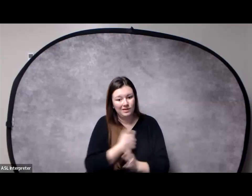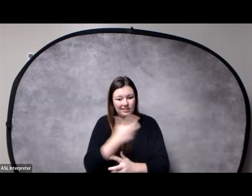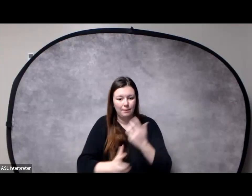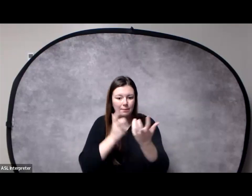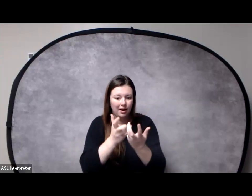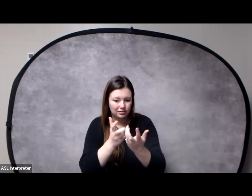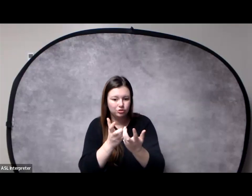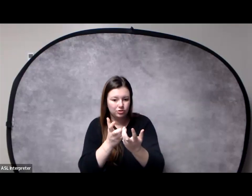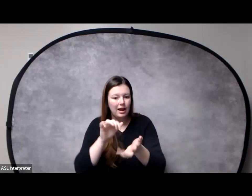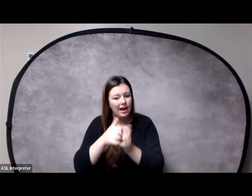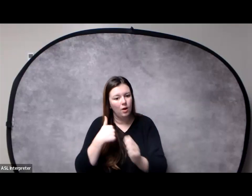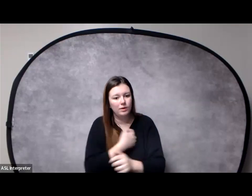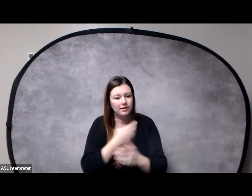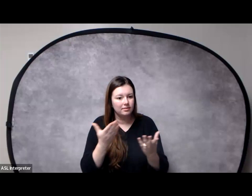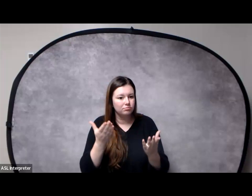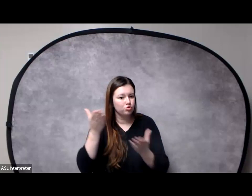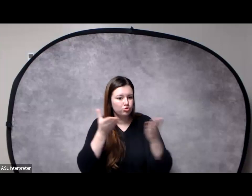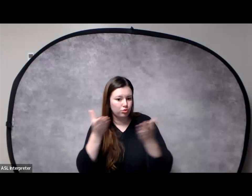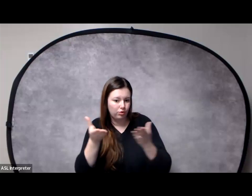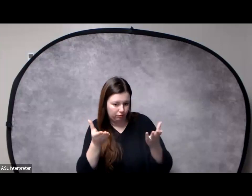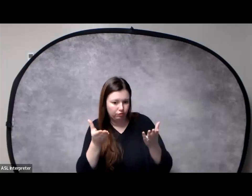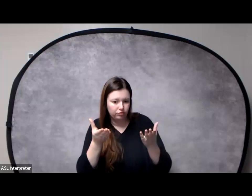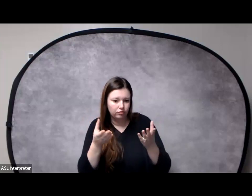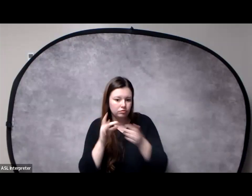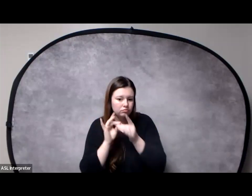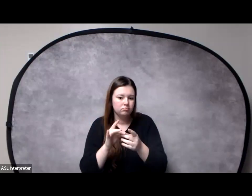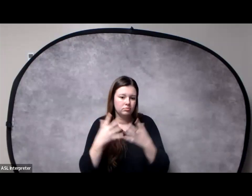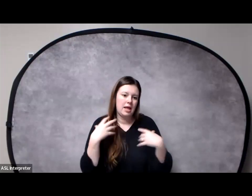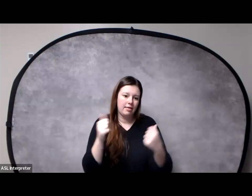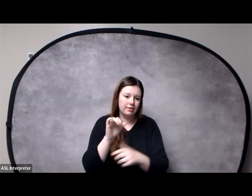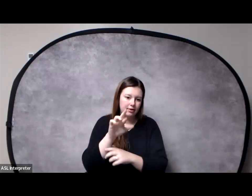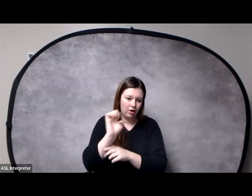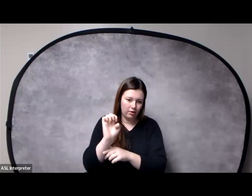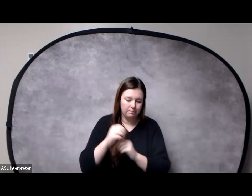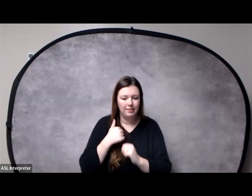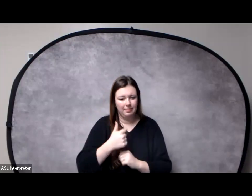I think just based on my experiences, I think probably a lot of your experiences are the